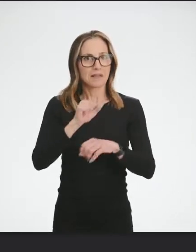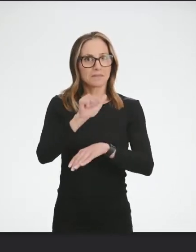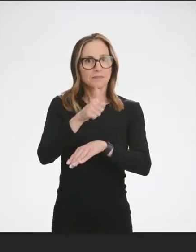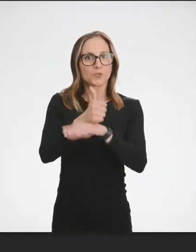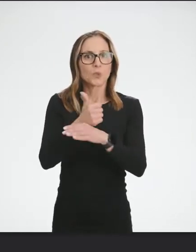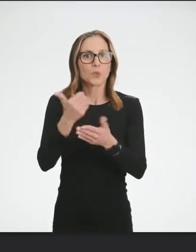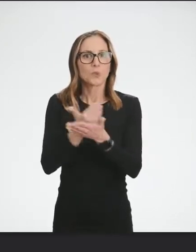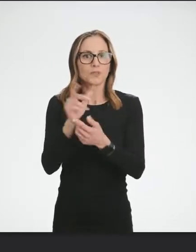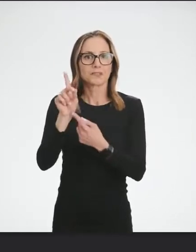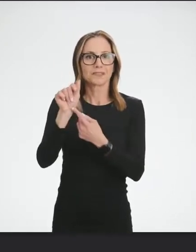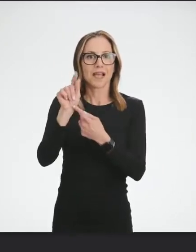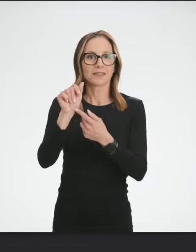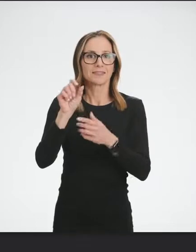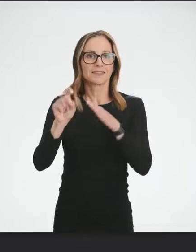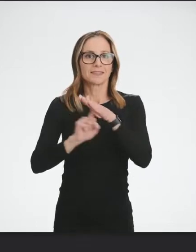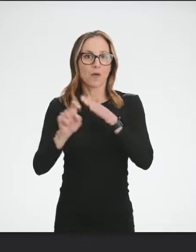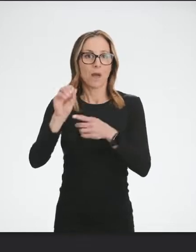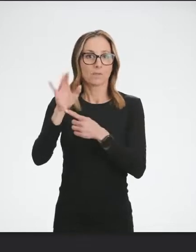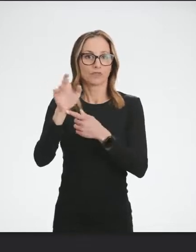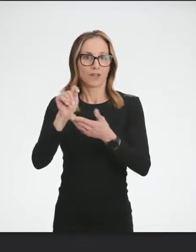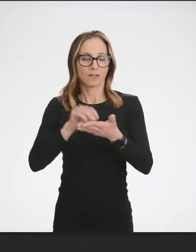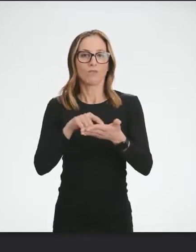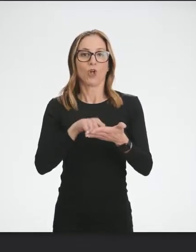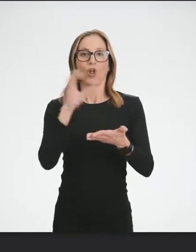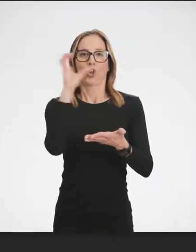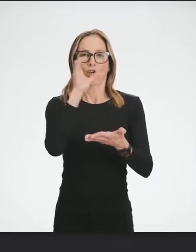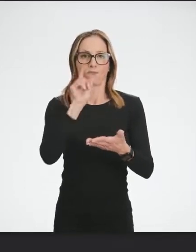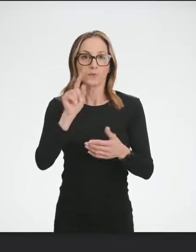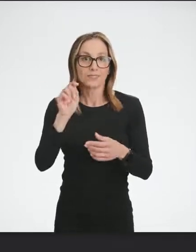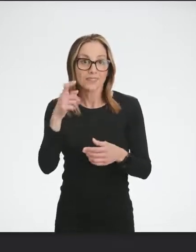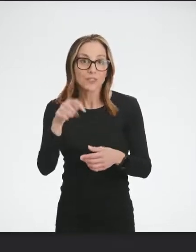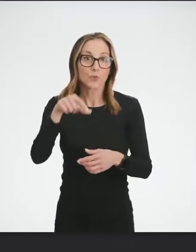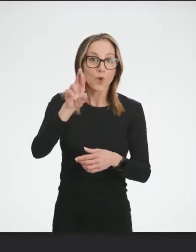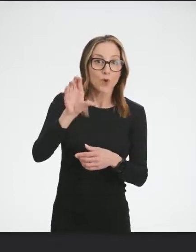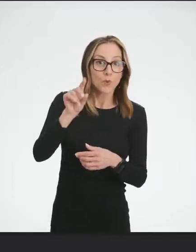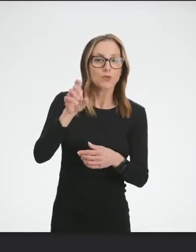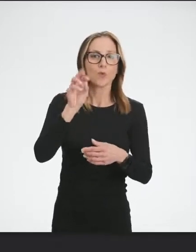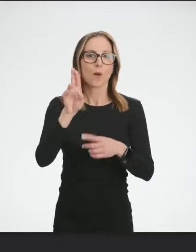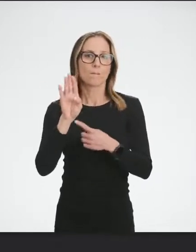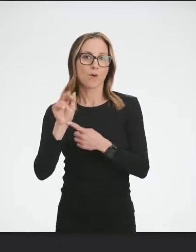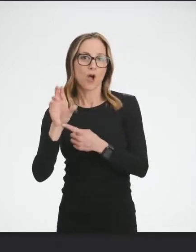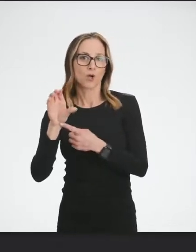object that looks for text, QR codes, or barcodes that I can then import into my app.